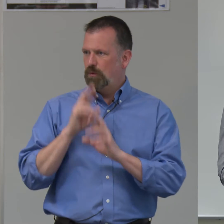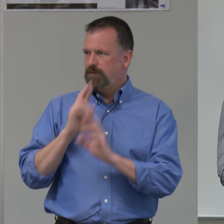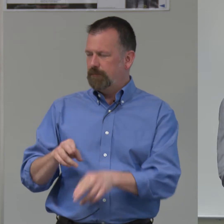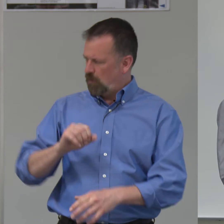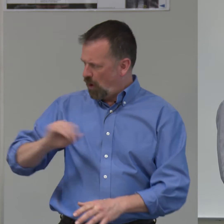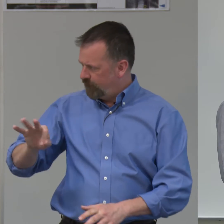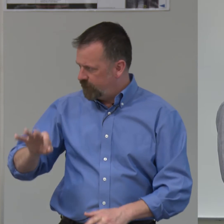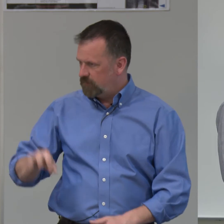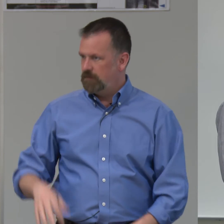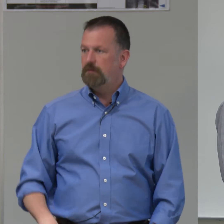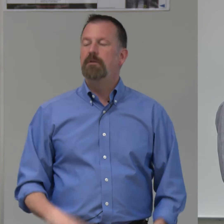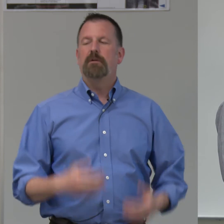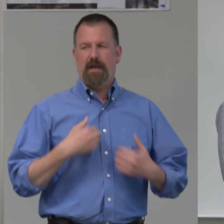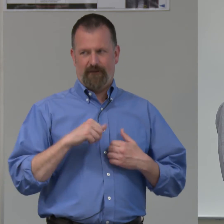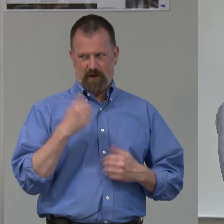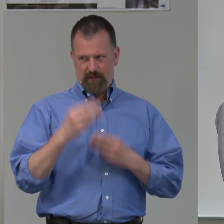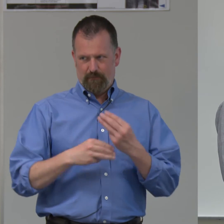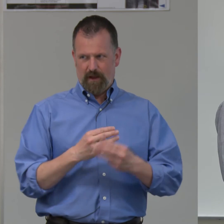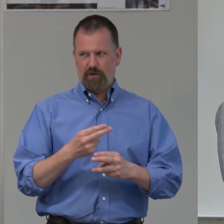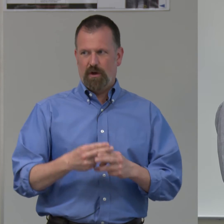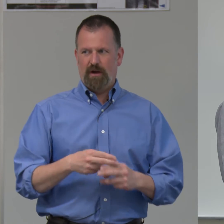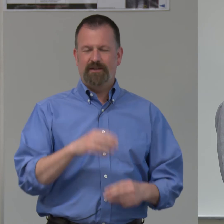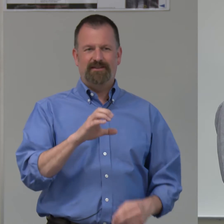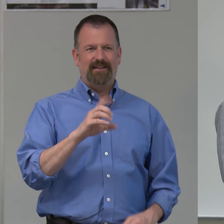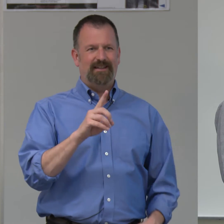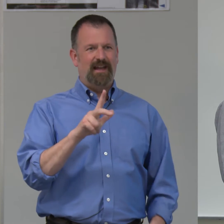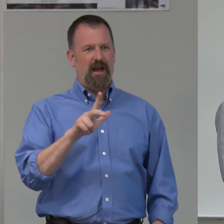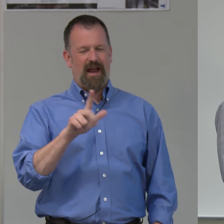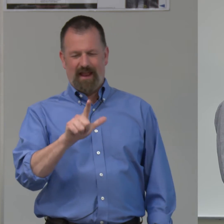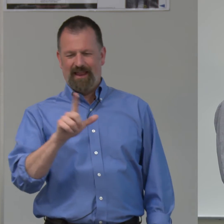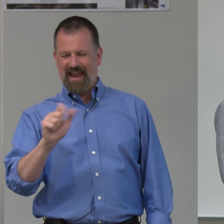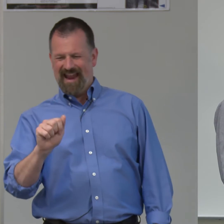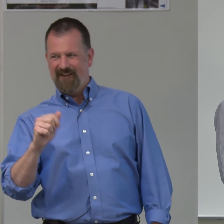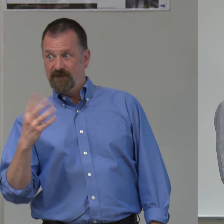and so there are these other molecules. One of them is called CTLA-4,